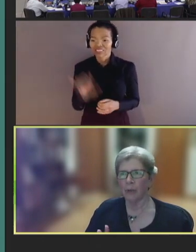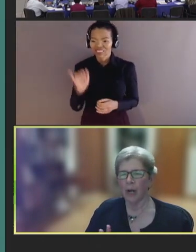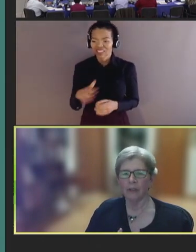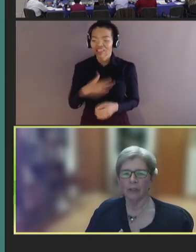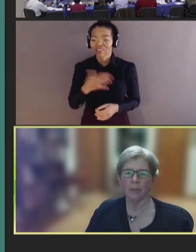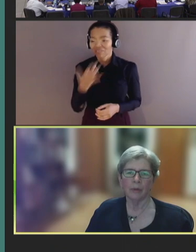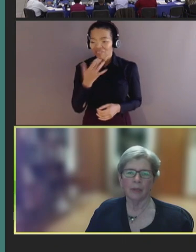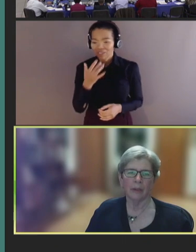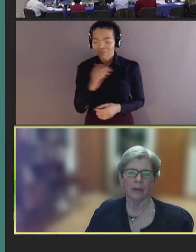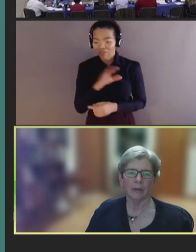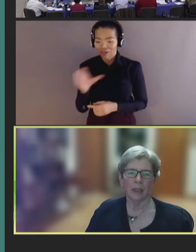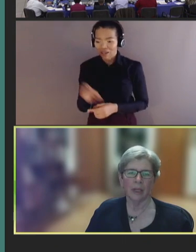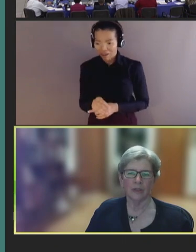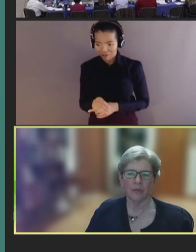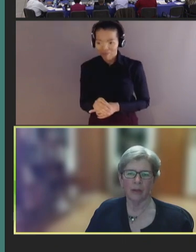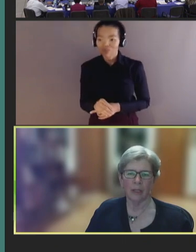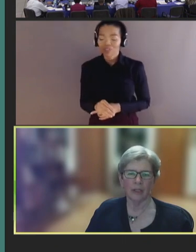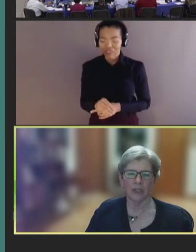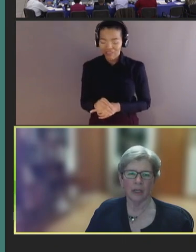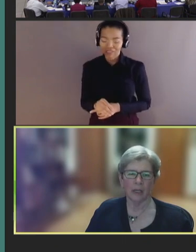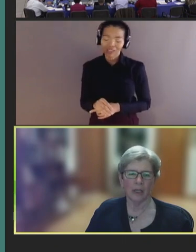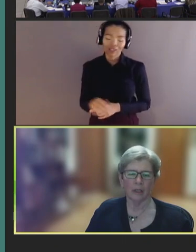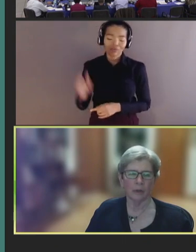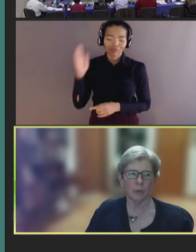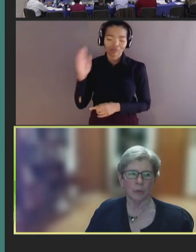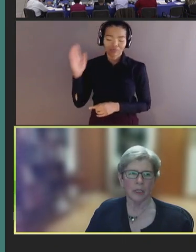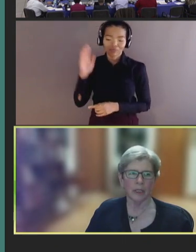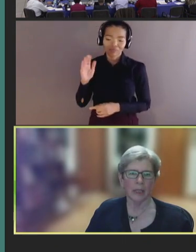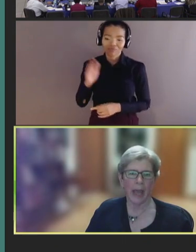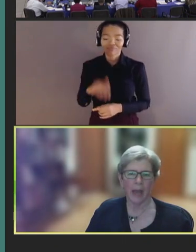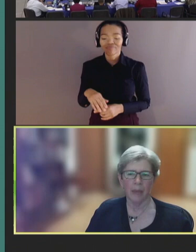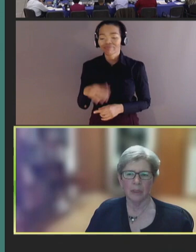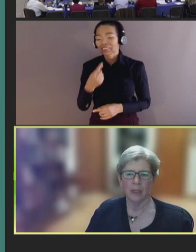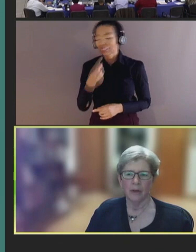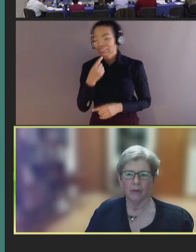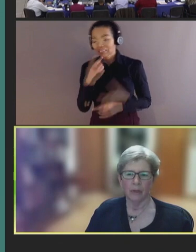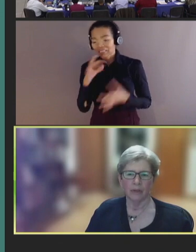proverb around the Gates Foundation, and I thought was particularly apt for this